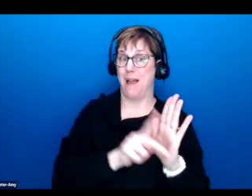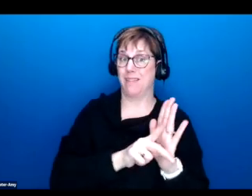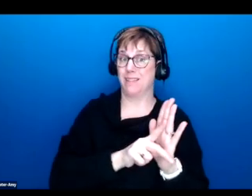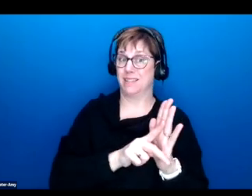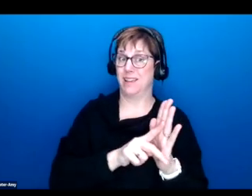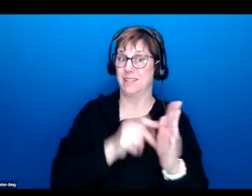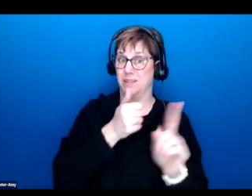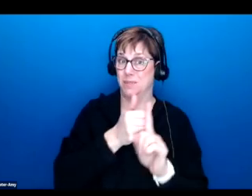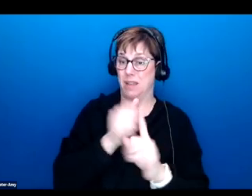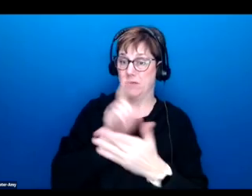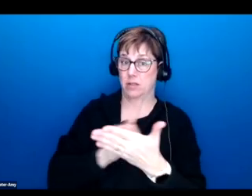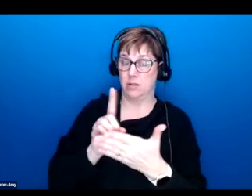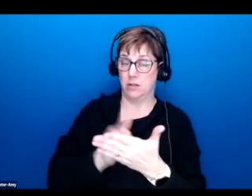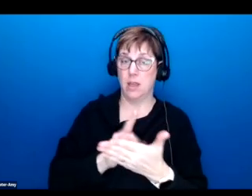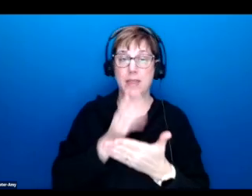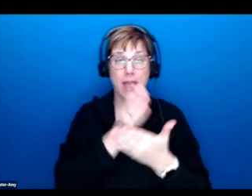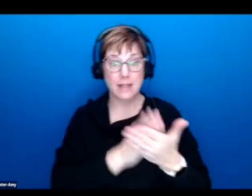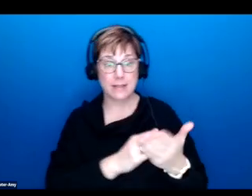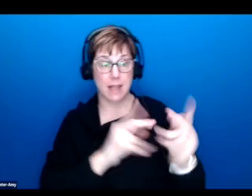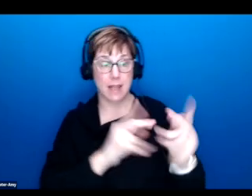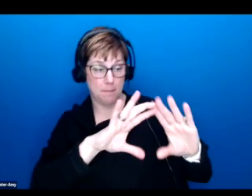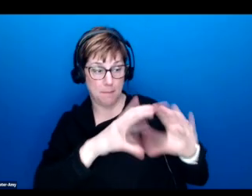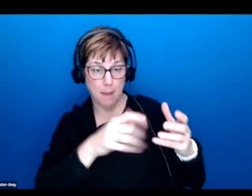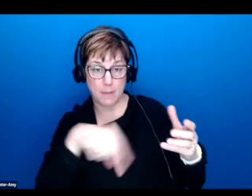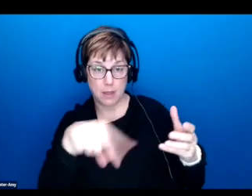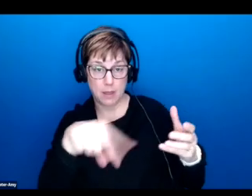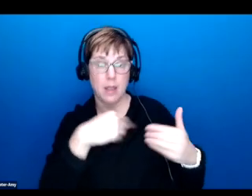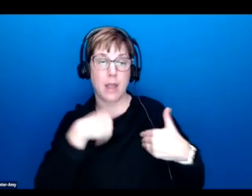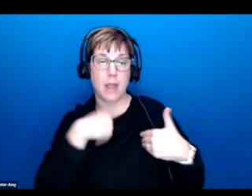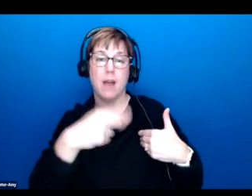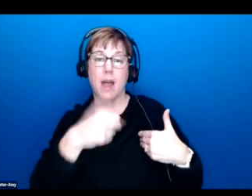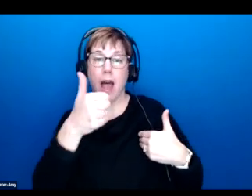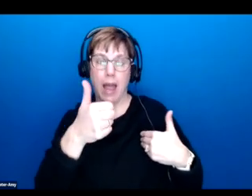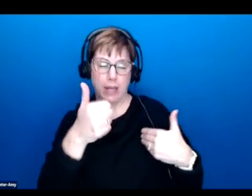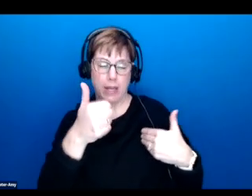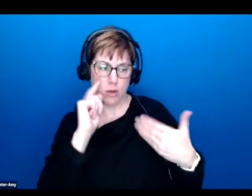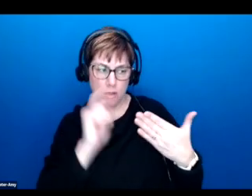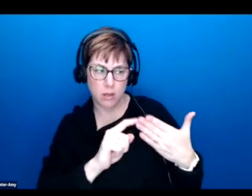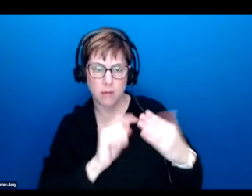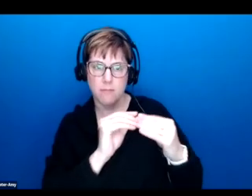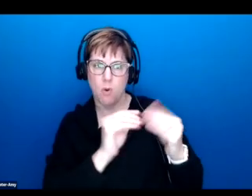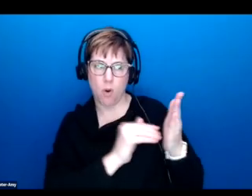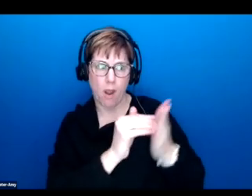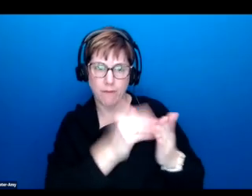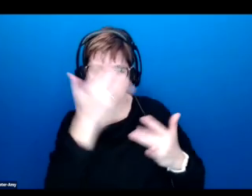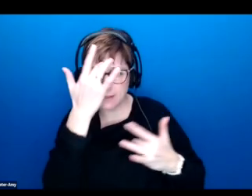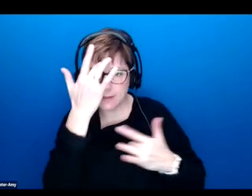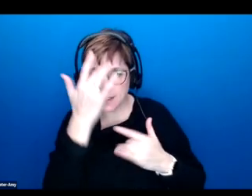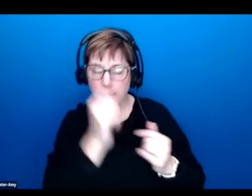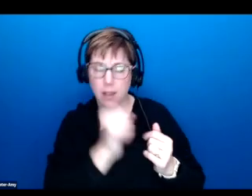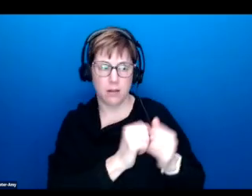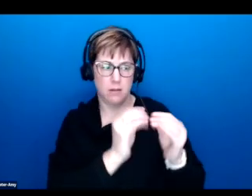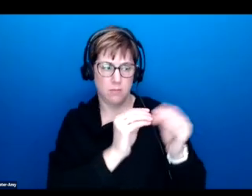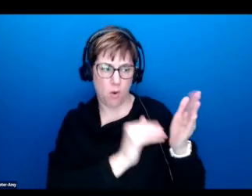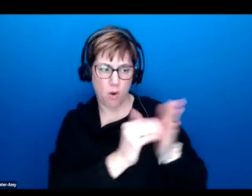particular populations incur a higher prevalence of illness and a higher prevalence of poverty.